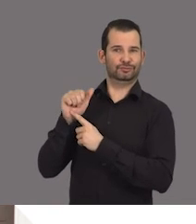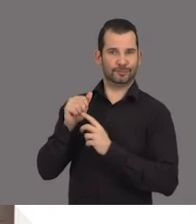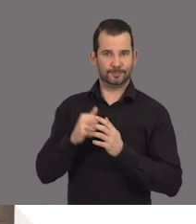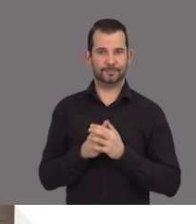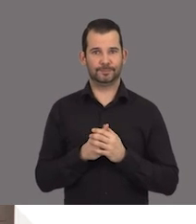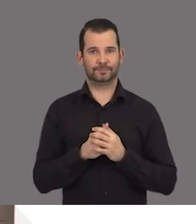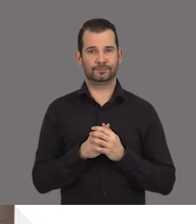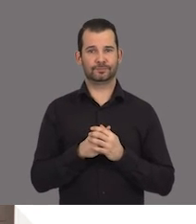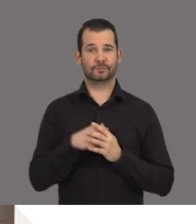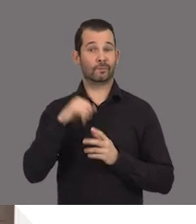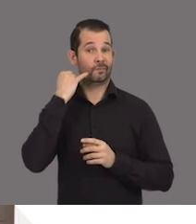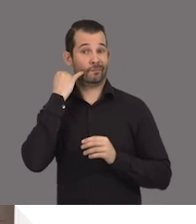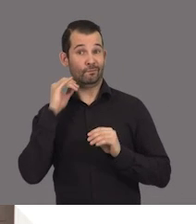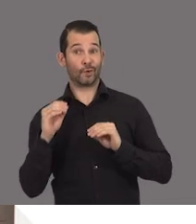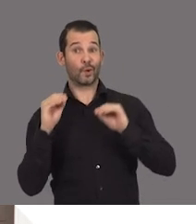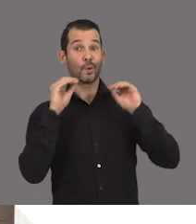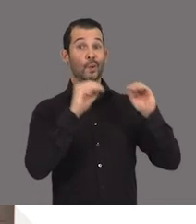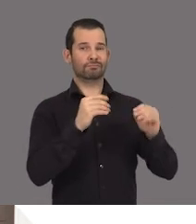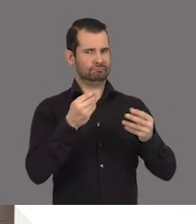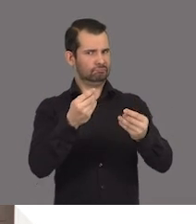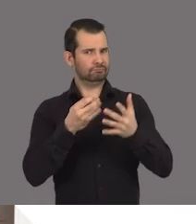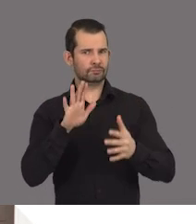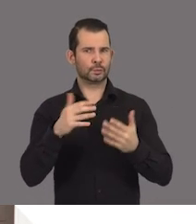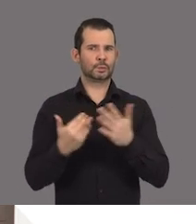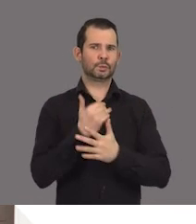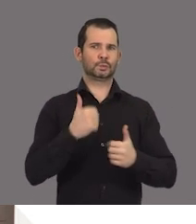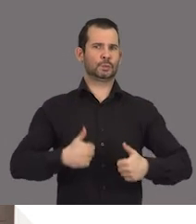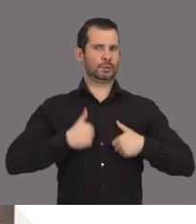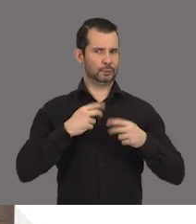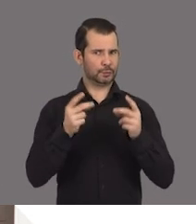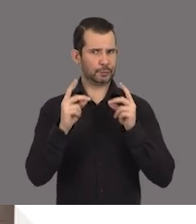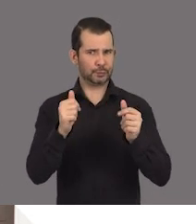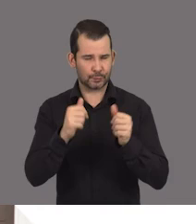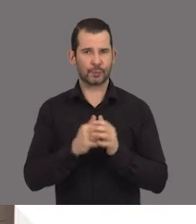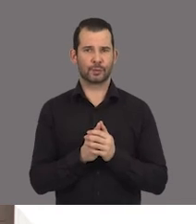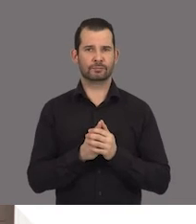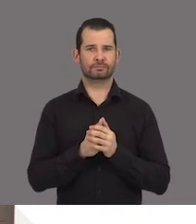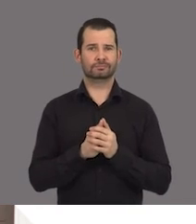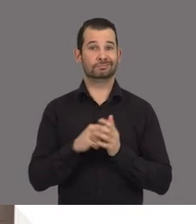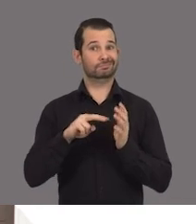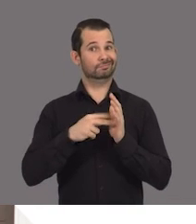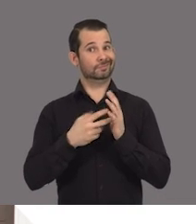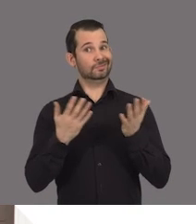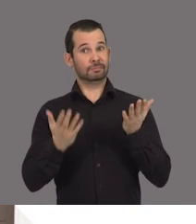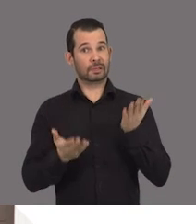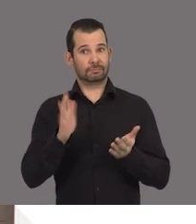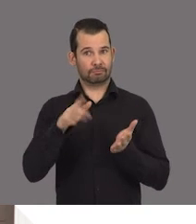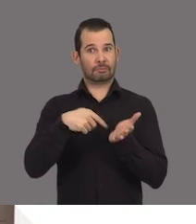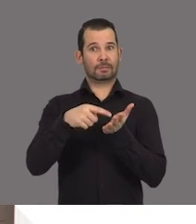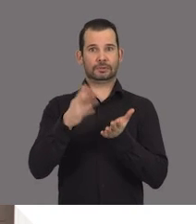If you move, let us know your new address right away. Otherwise, your payments may stop.